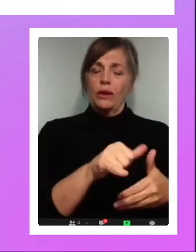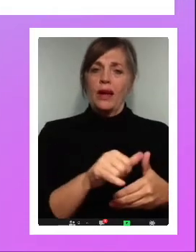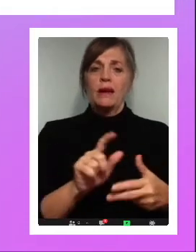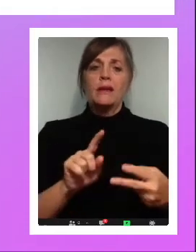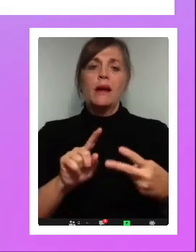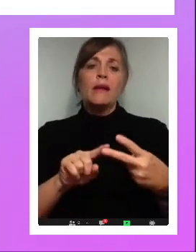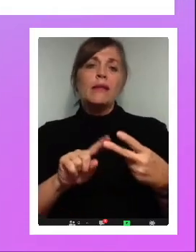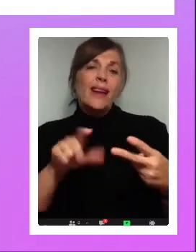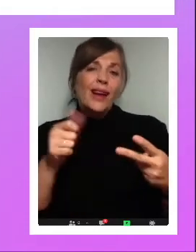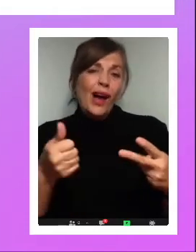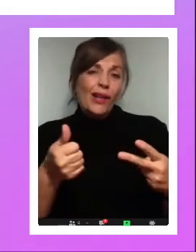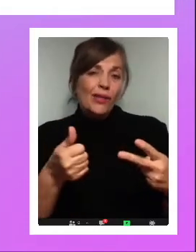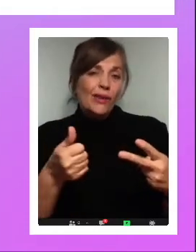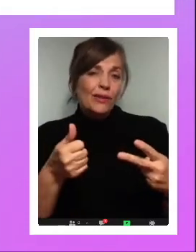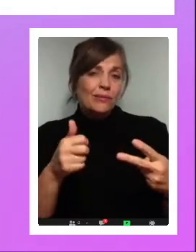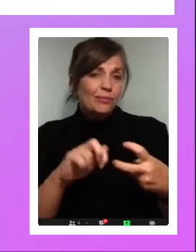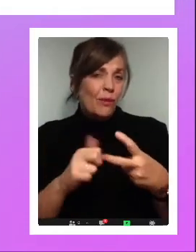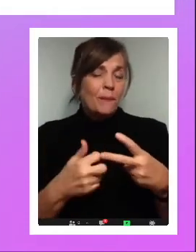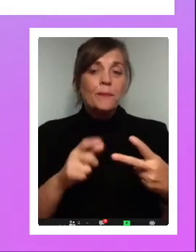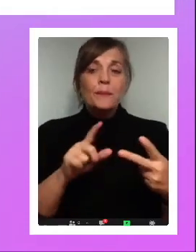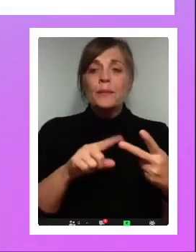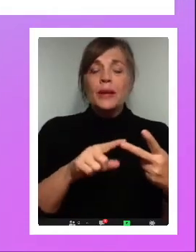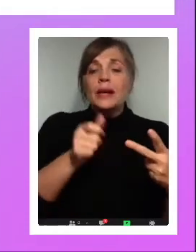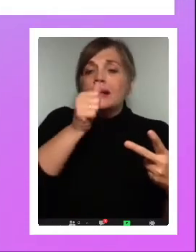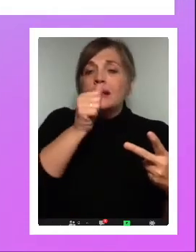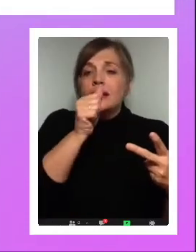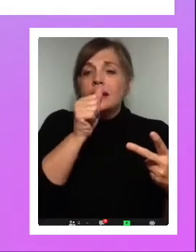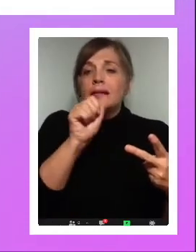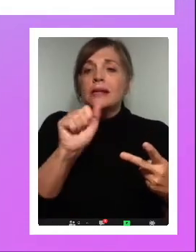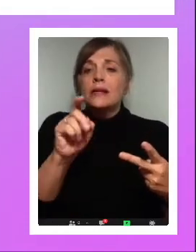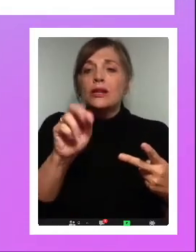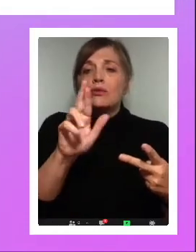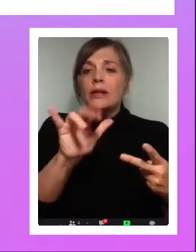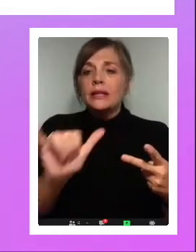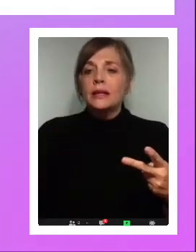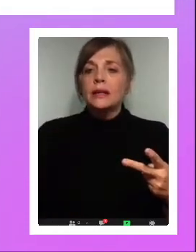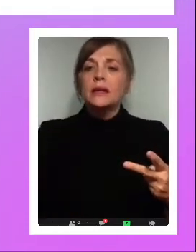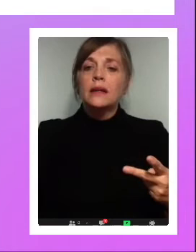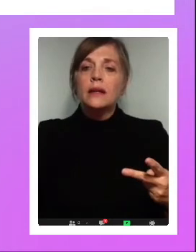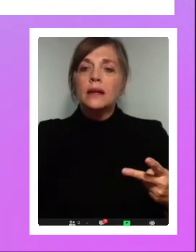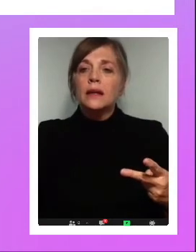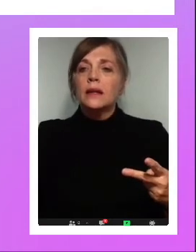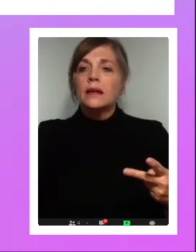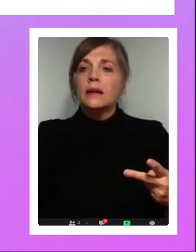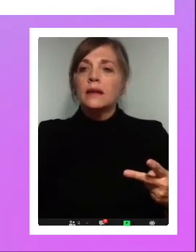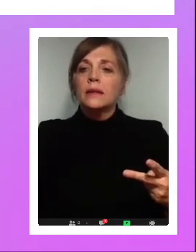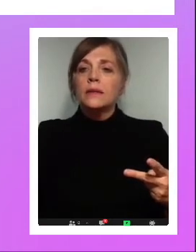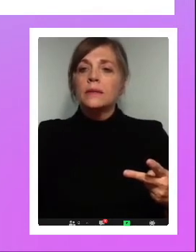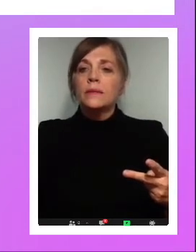A lot of companies don't want their next version of something should be out there